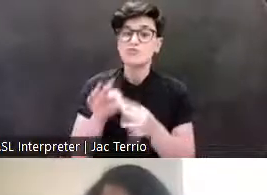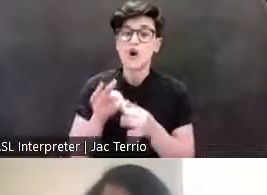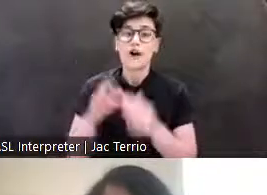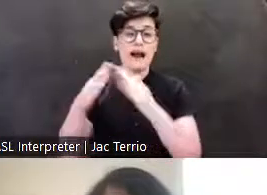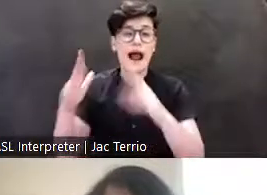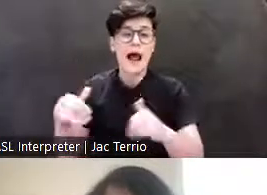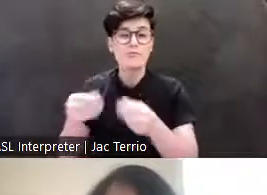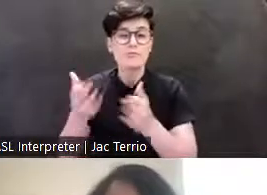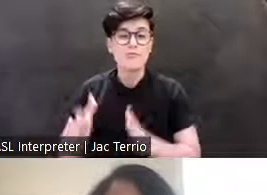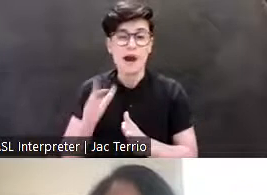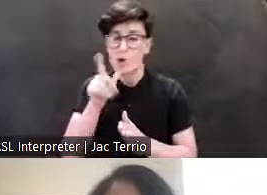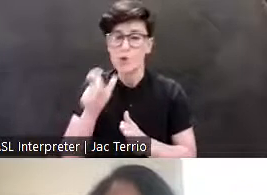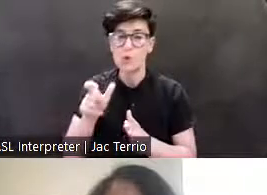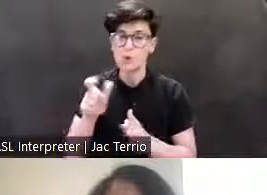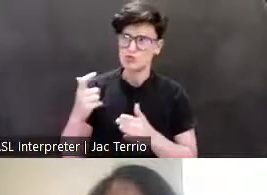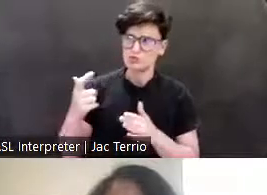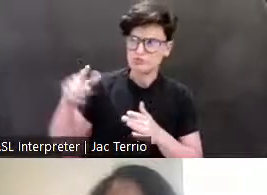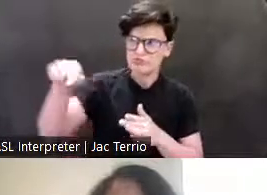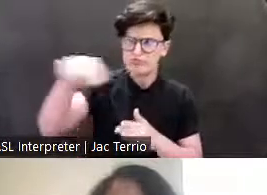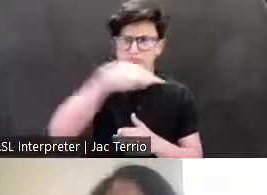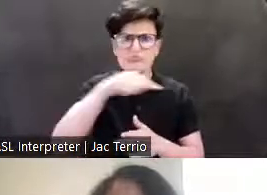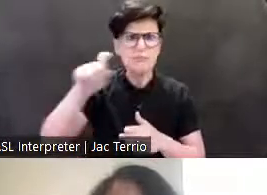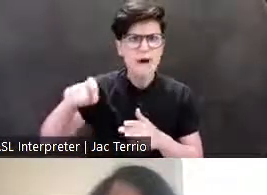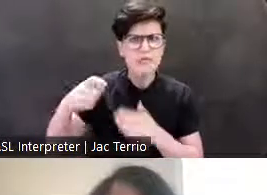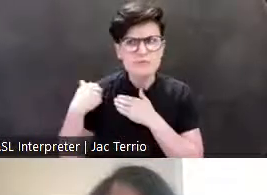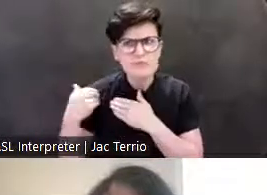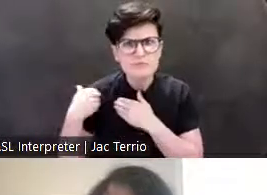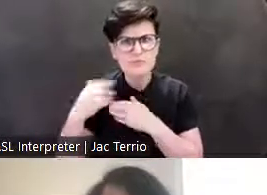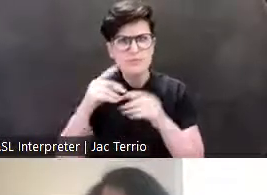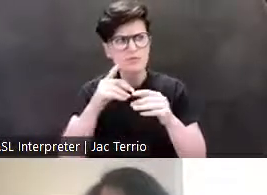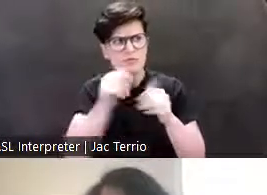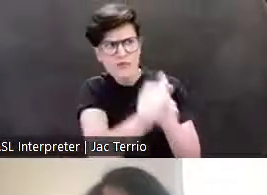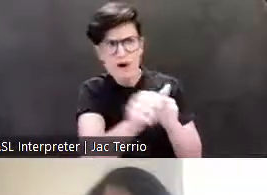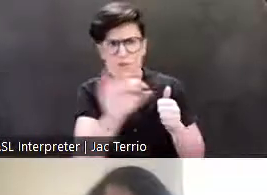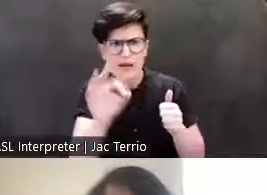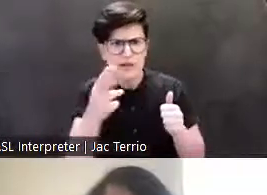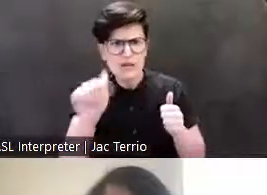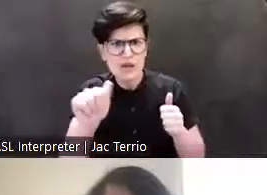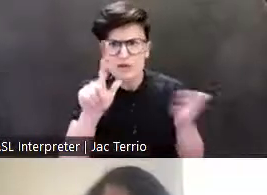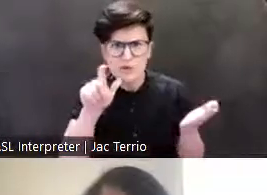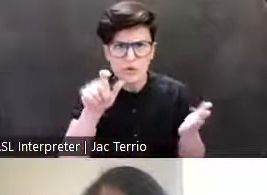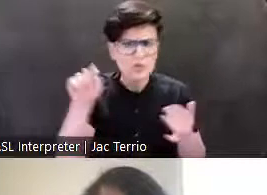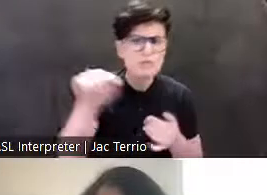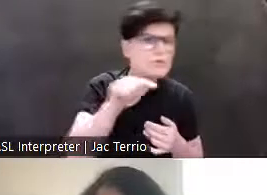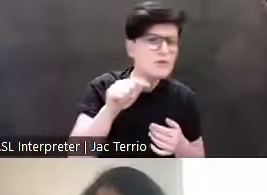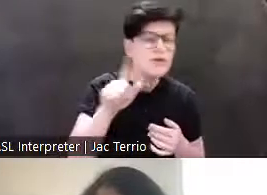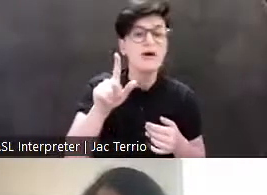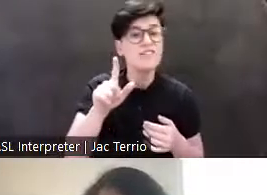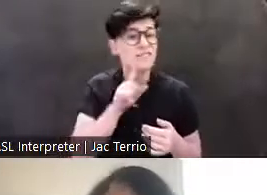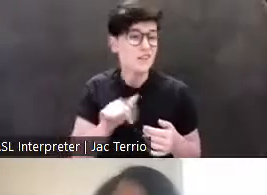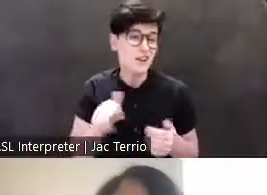for complying with the fair housing act, really most housing providers are covered by the